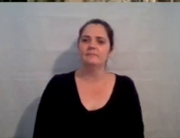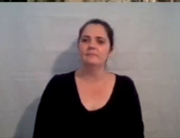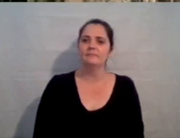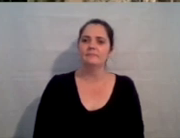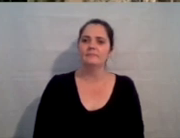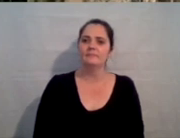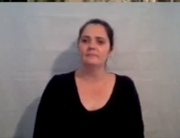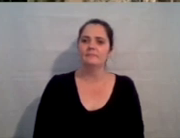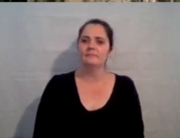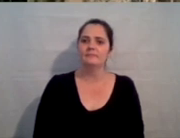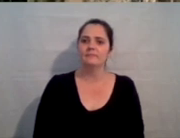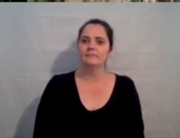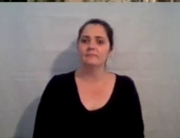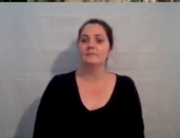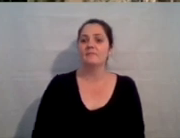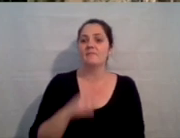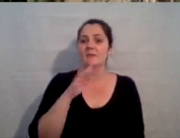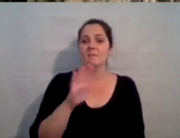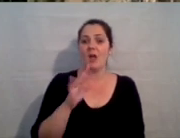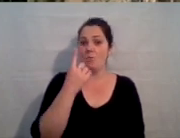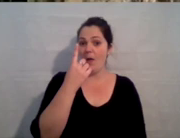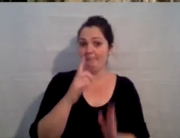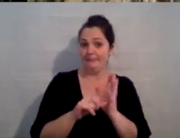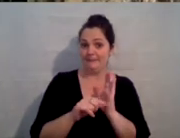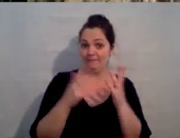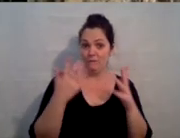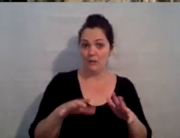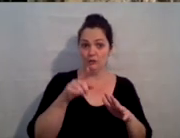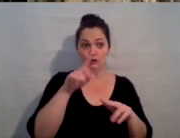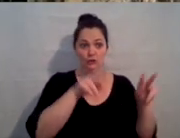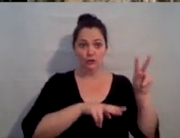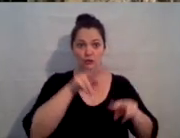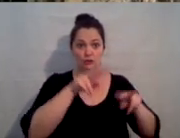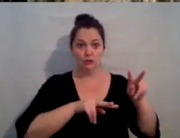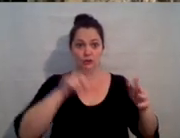Alright that was about a minute, have you got it? Now wipe it back. You've got that overall map in your S-curve.